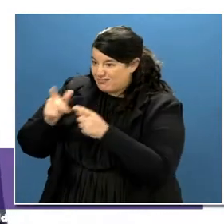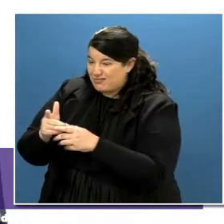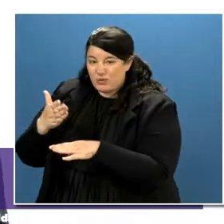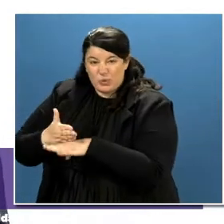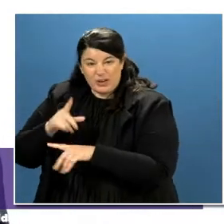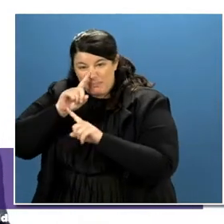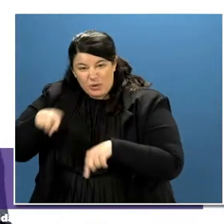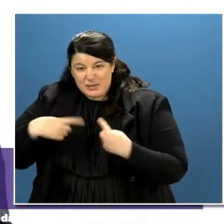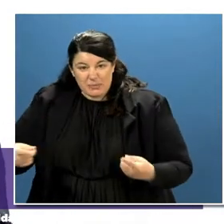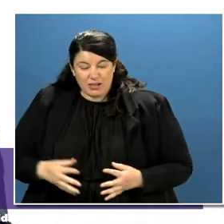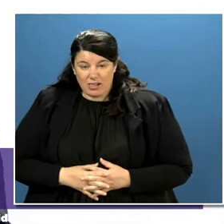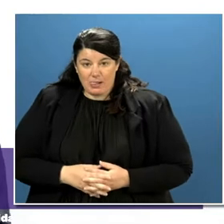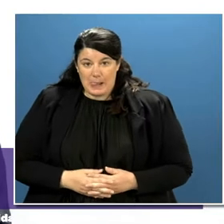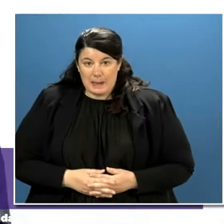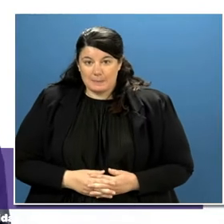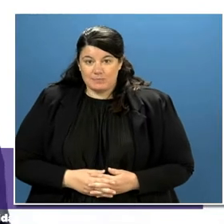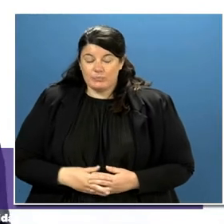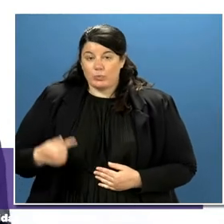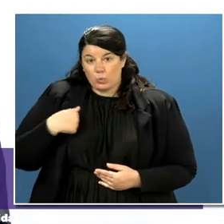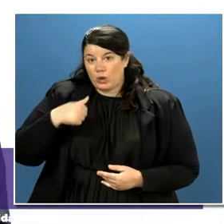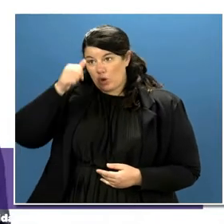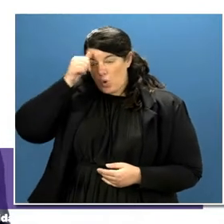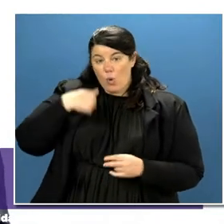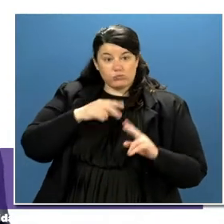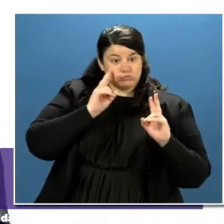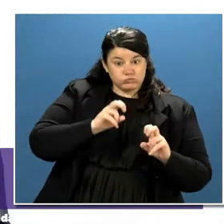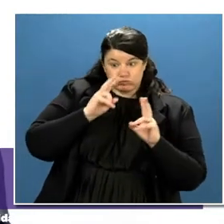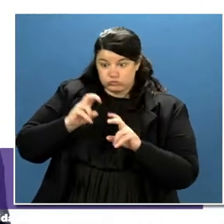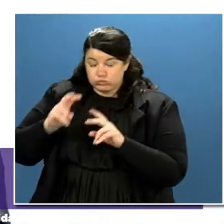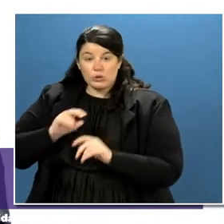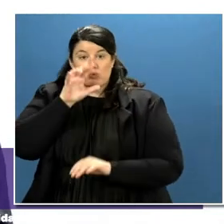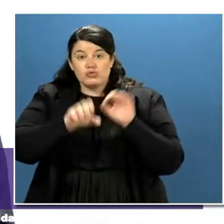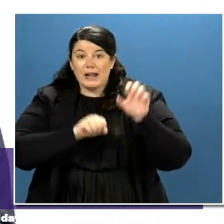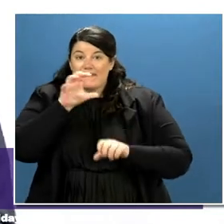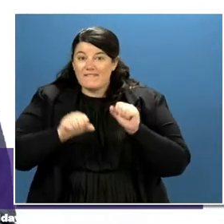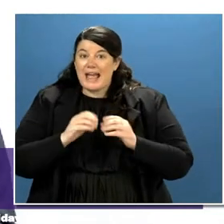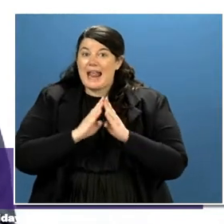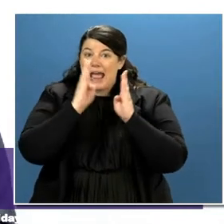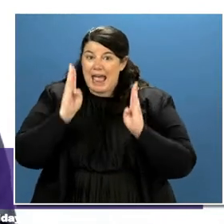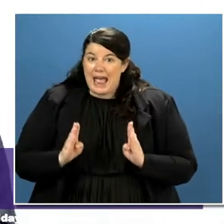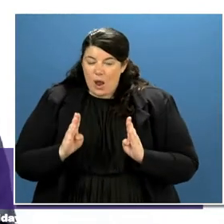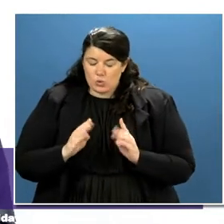We know from research that to renovate a house is 22 times more expensive than